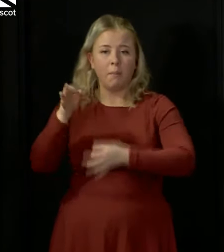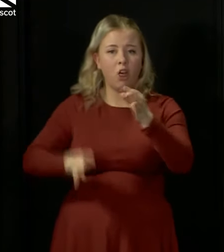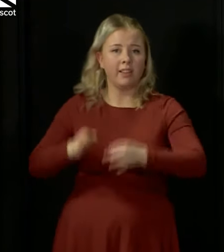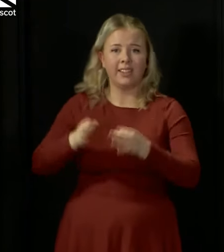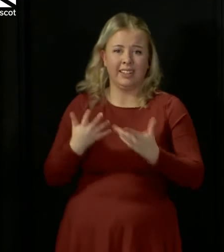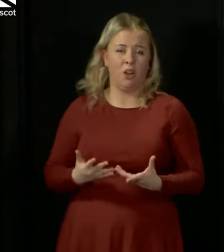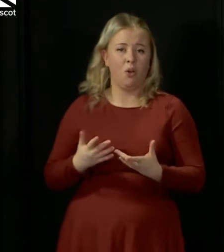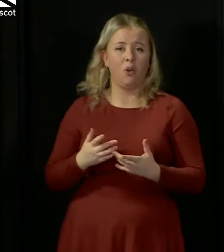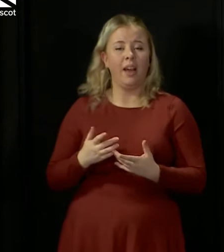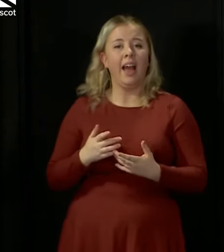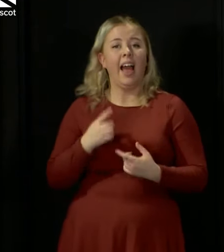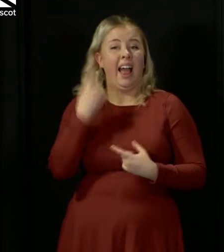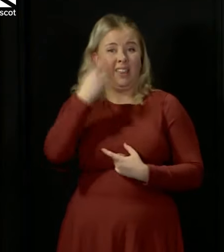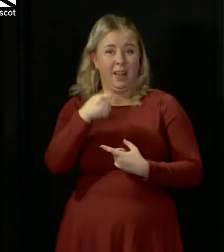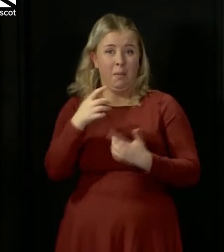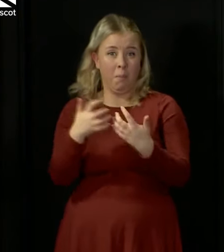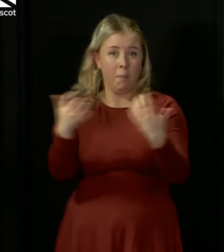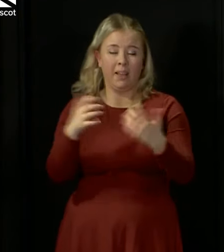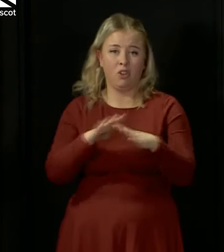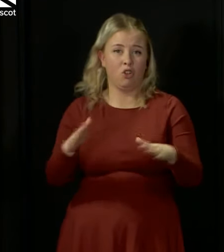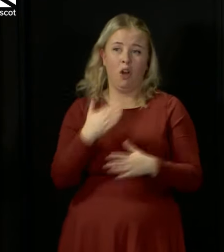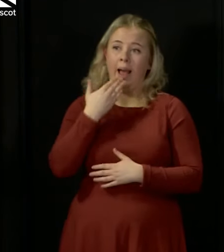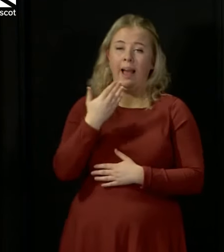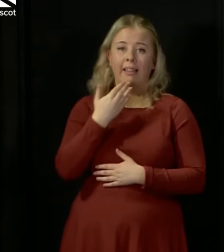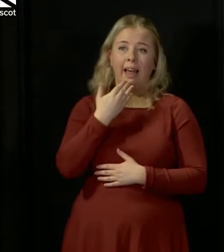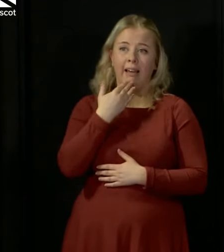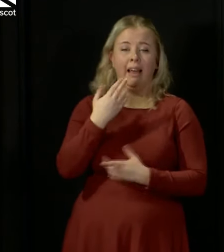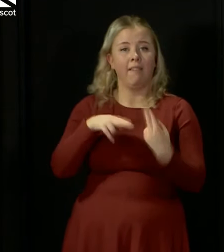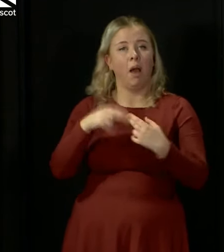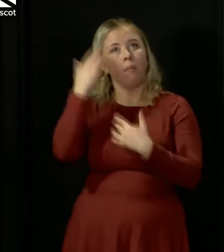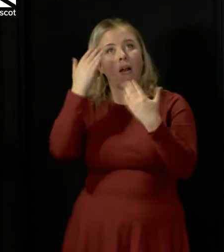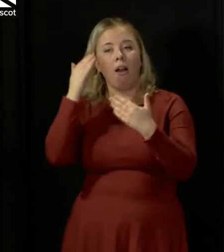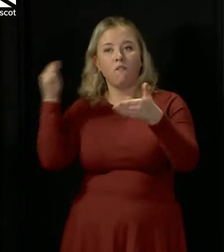I don't think the public would thank me for doing so. Clearly, these are decisions that